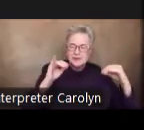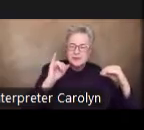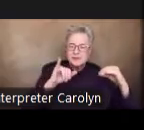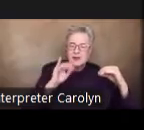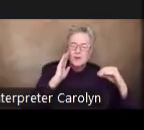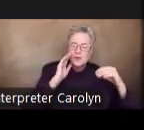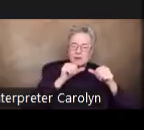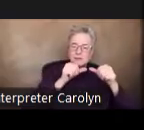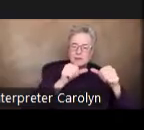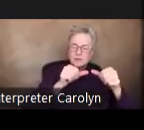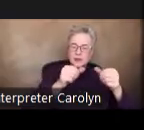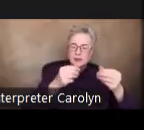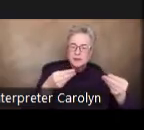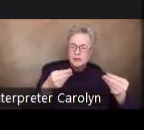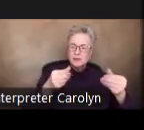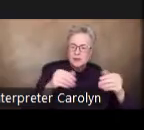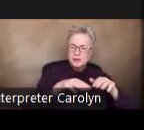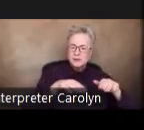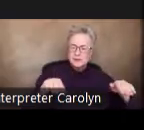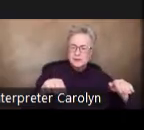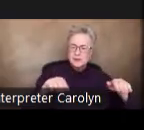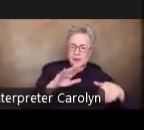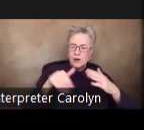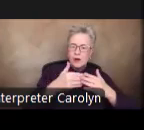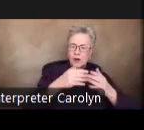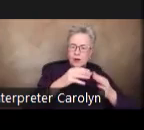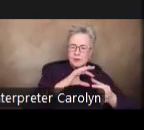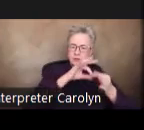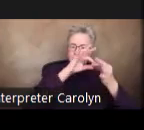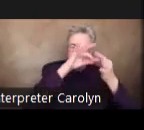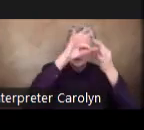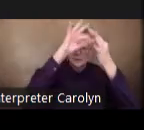that connects all the roof trusses together and provides a base for the shingles.